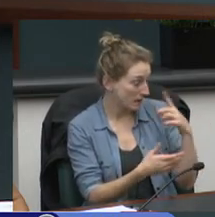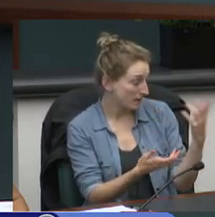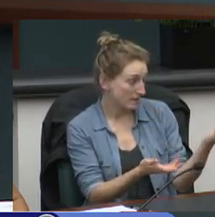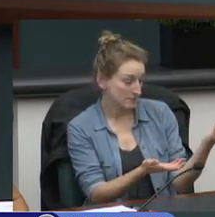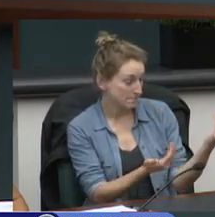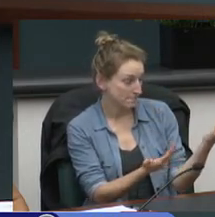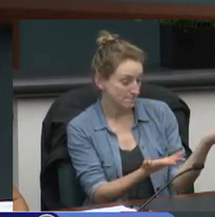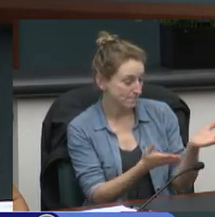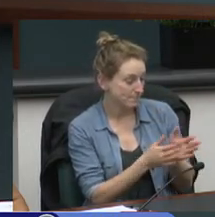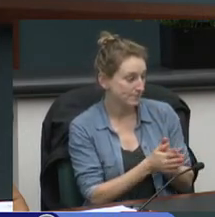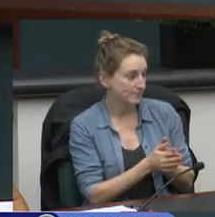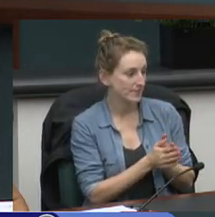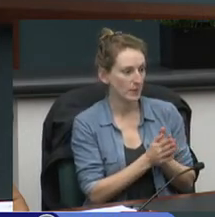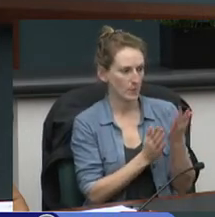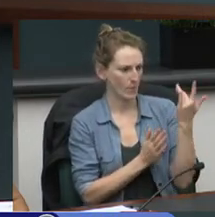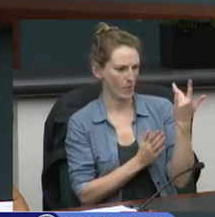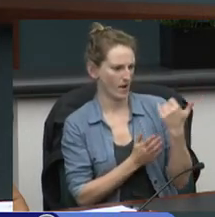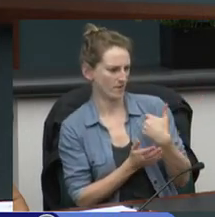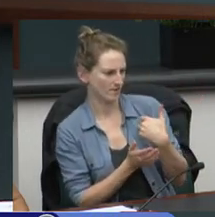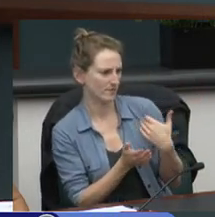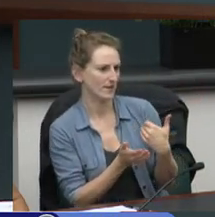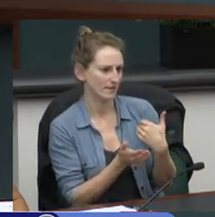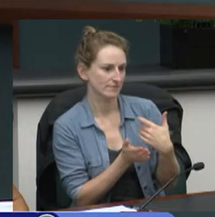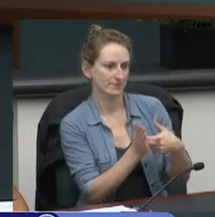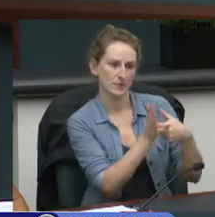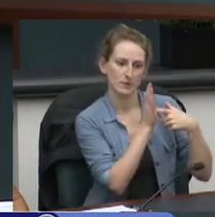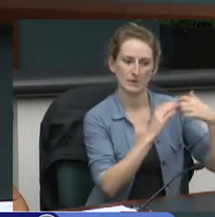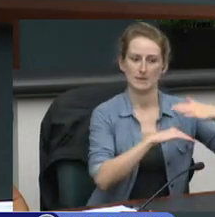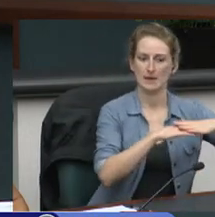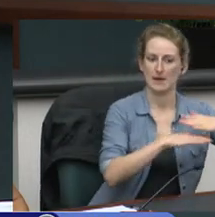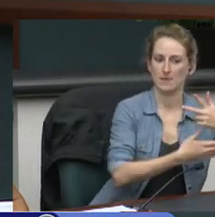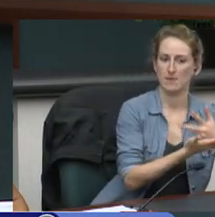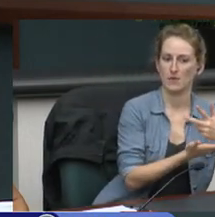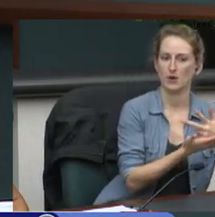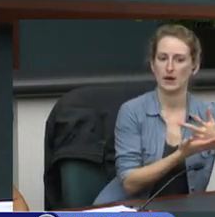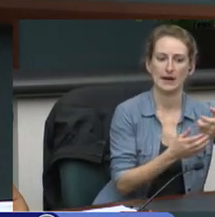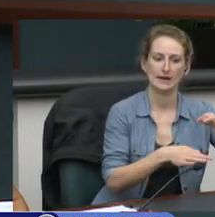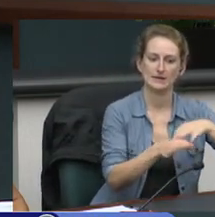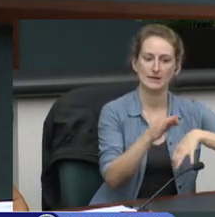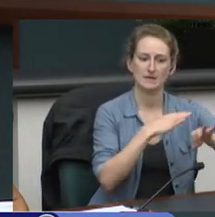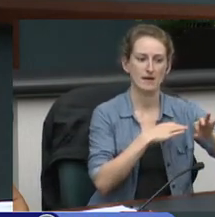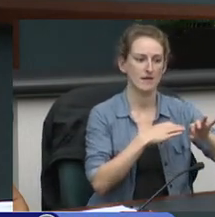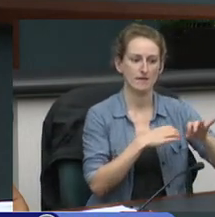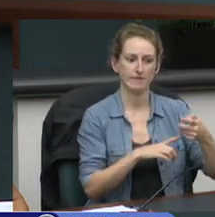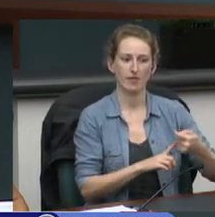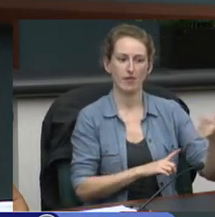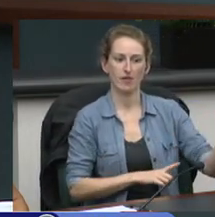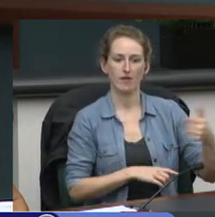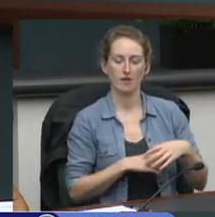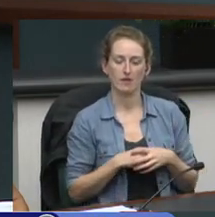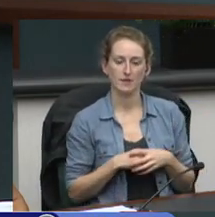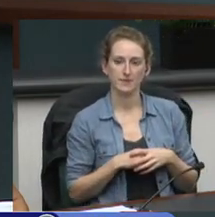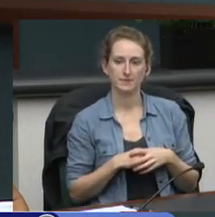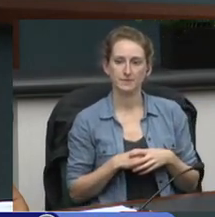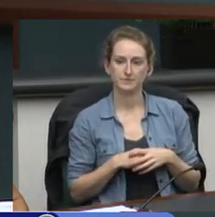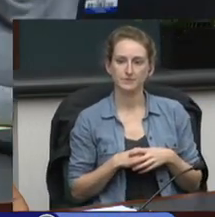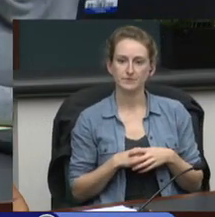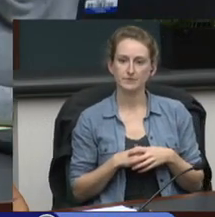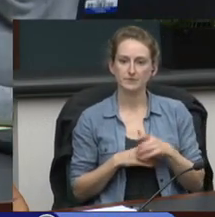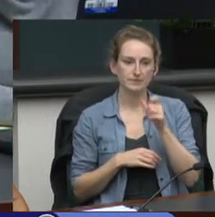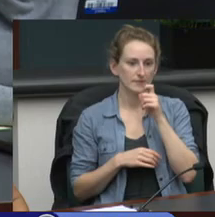that were requiring as opposed to just abolishing them completely you're